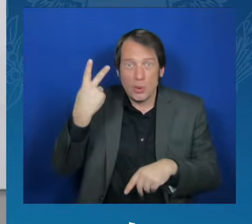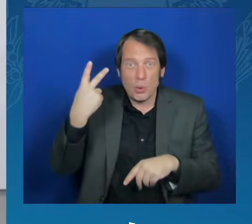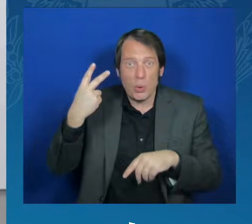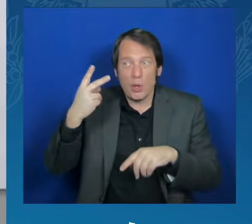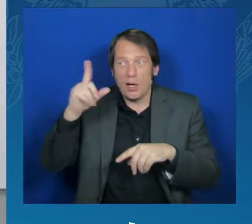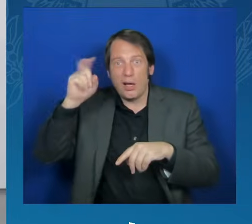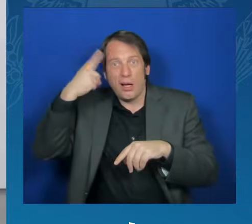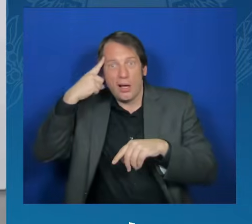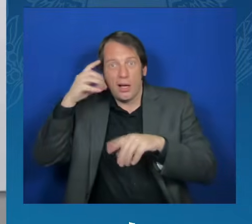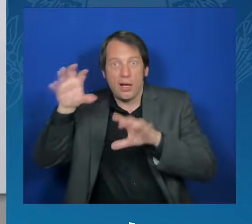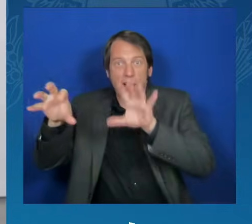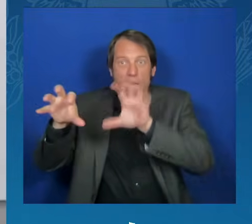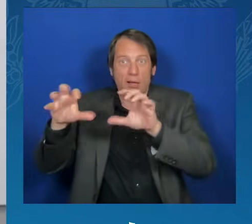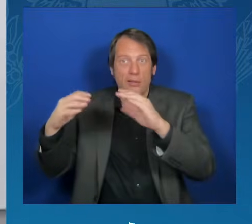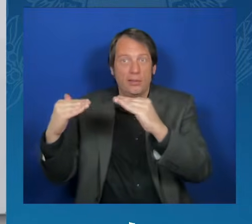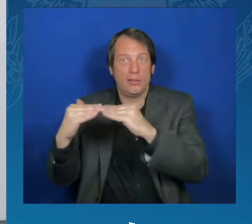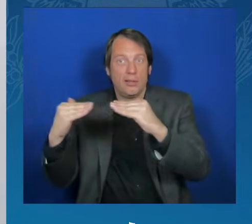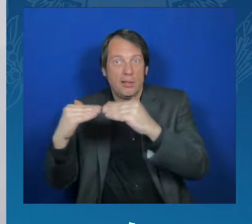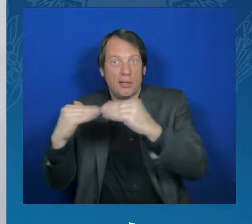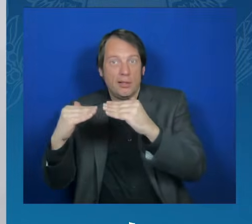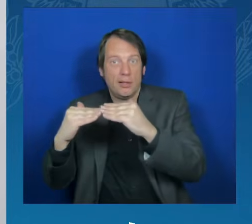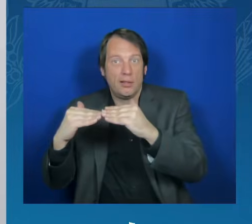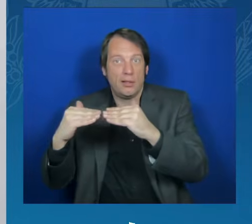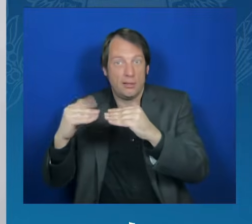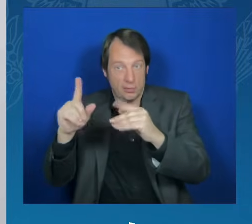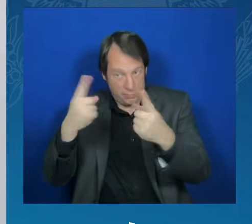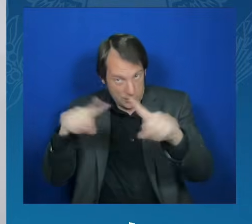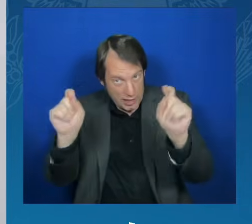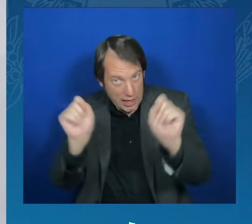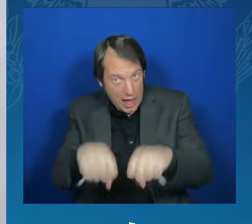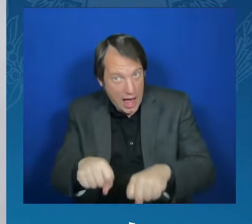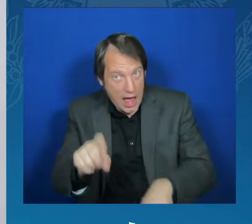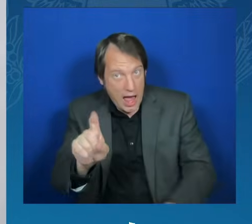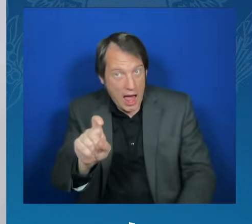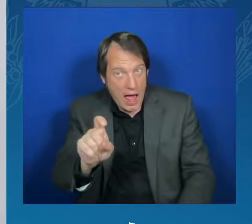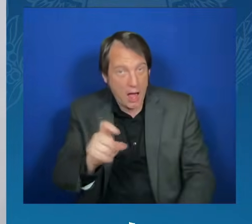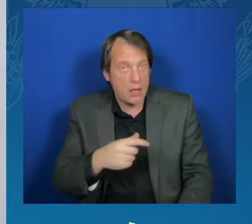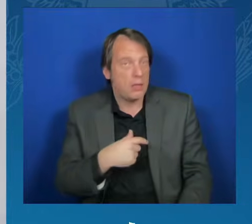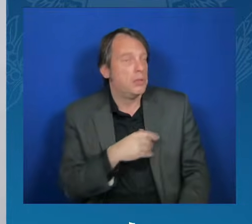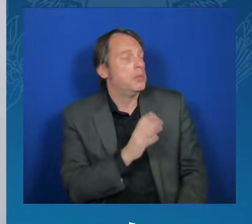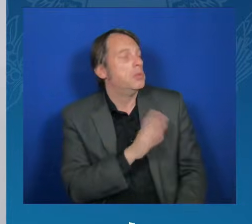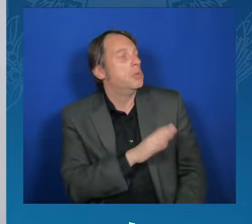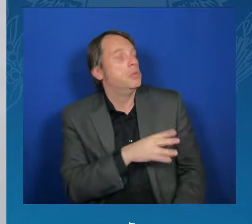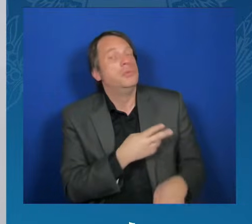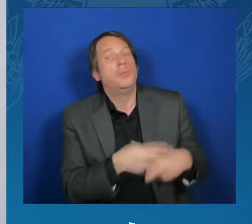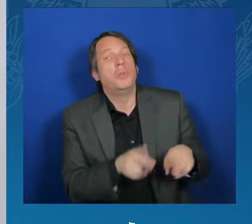Vice President Harris: The short answer is yes, I do believe it is. But we must then put the discussion in context,